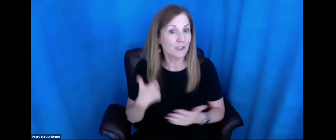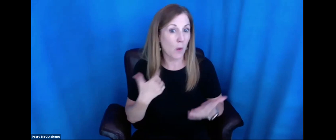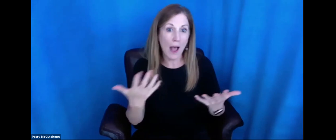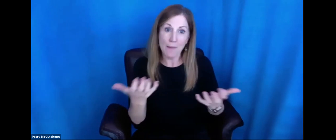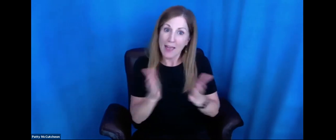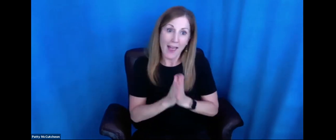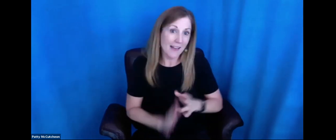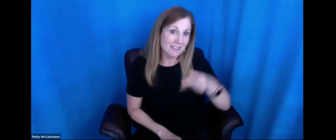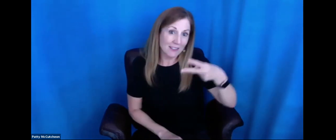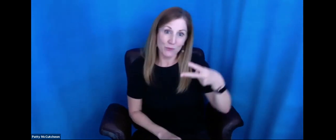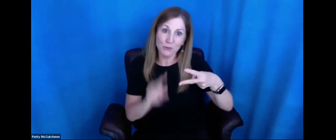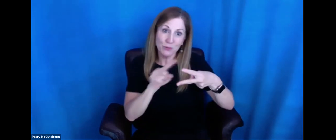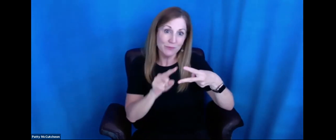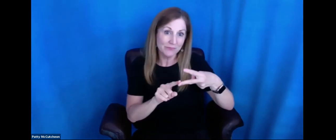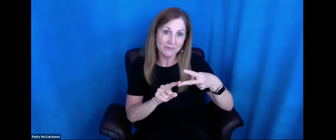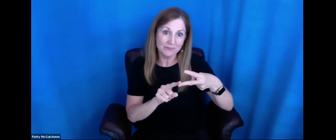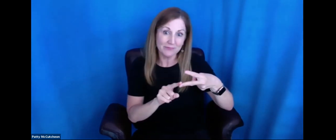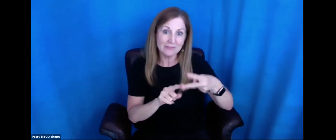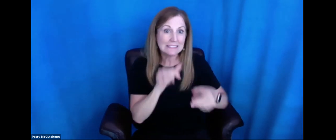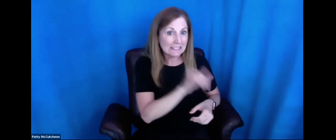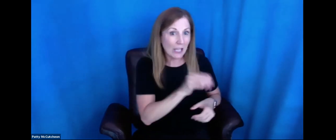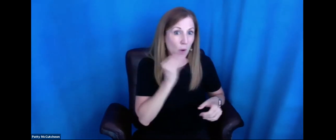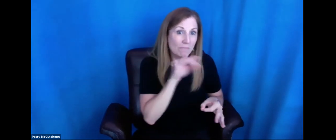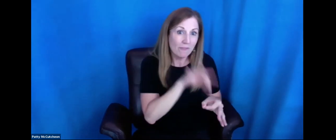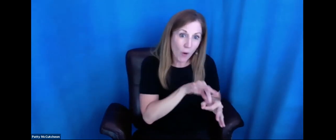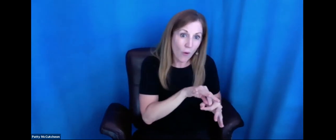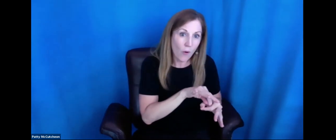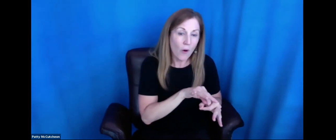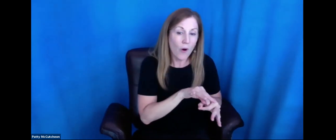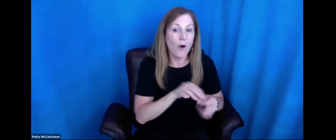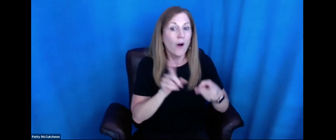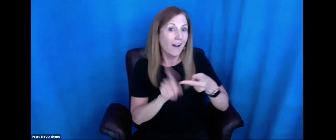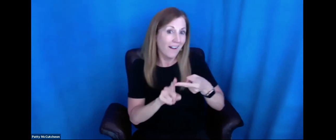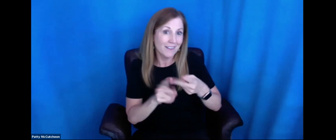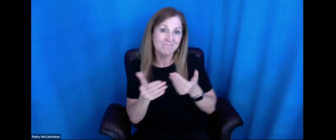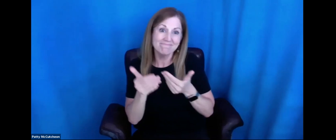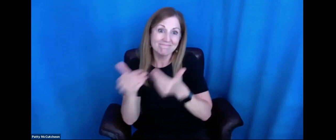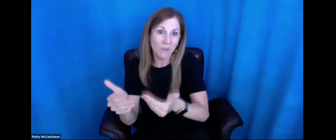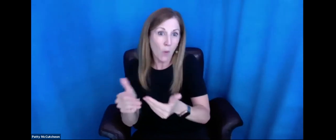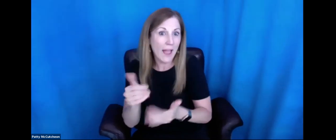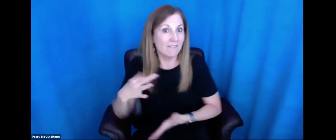I realize that on one level, those sound like contradictory asks.